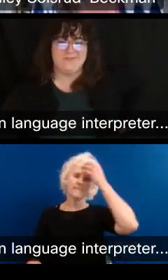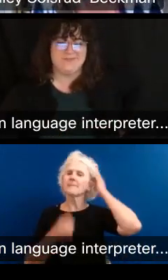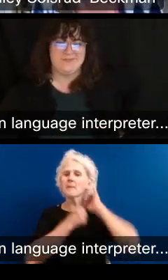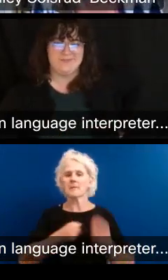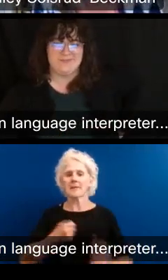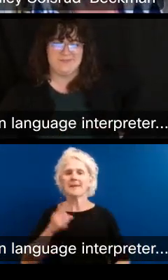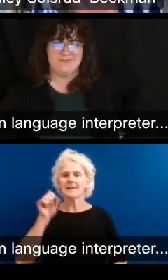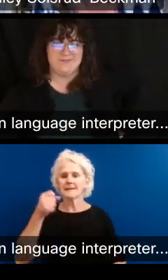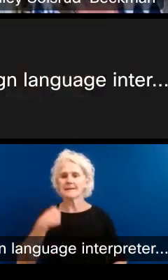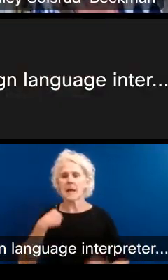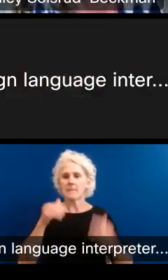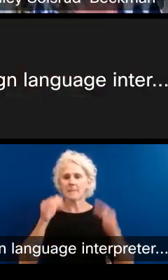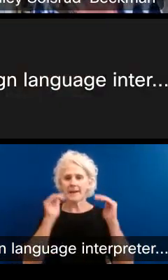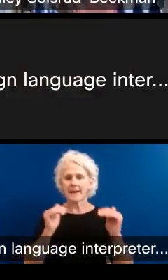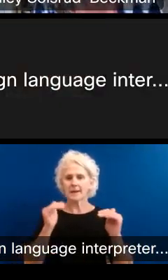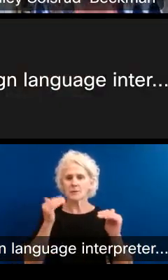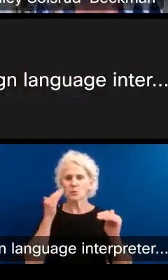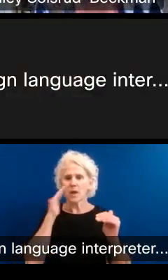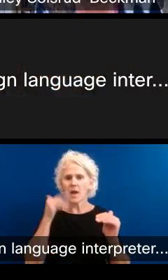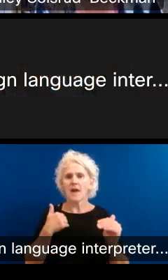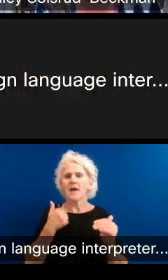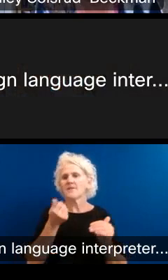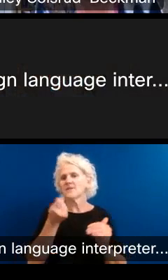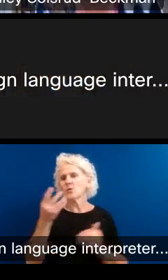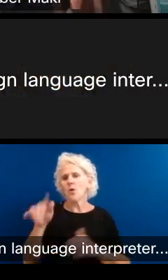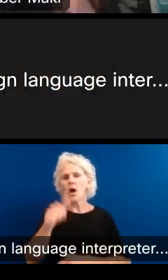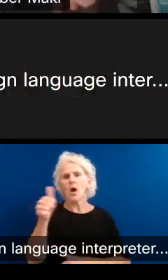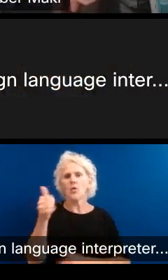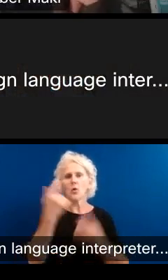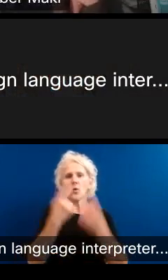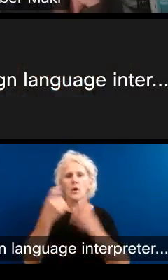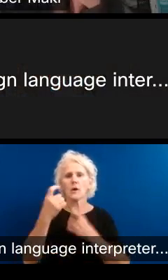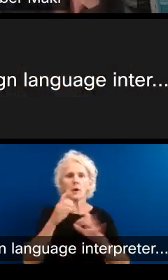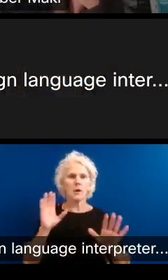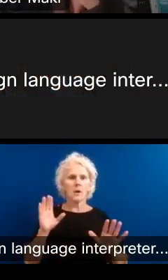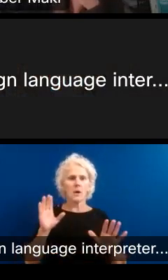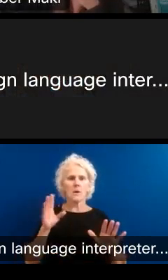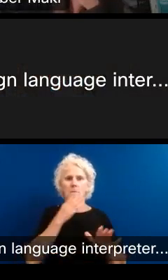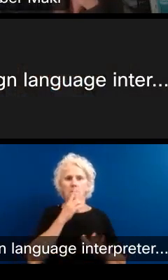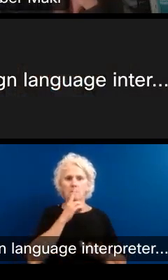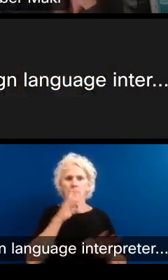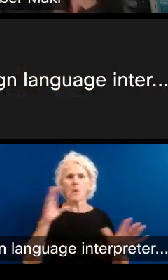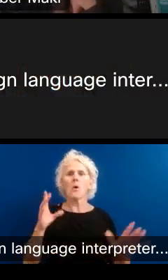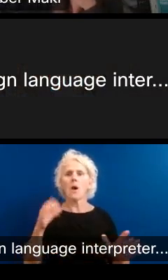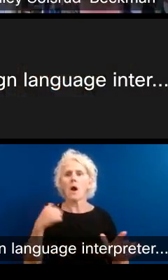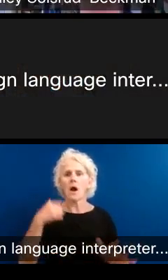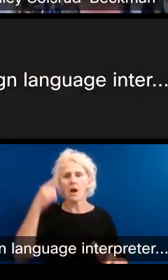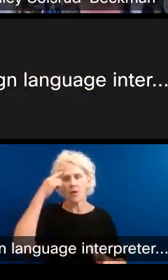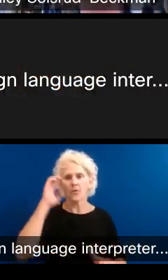We have had a couple other questions come in, but I think we will... we'll circle back at the end